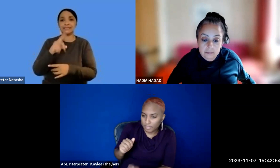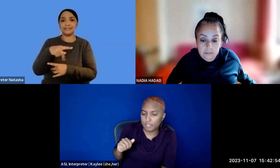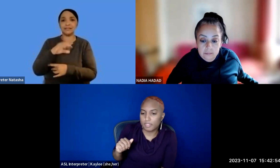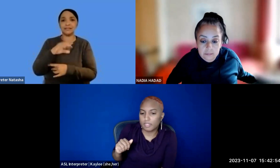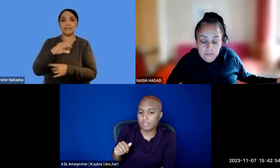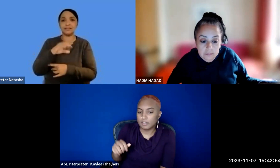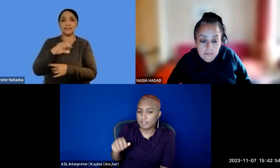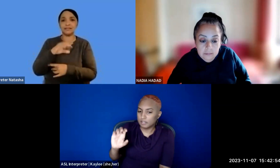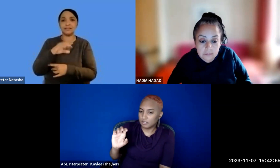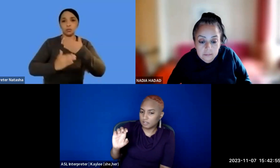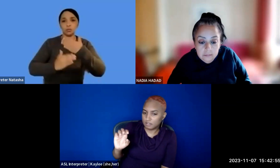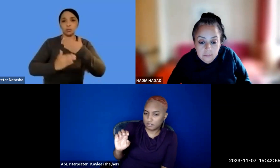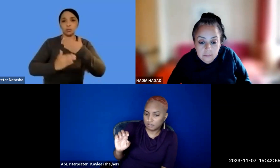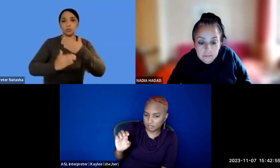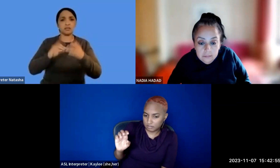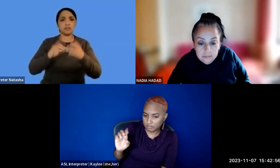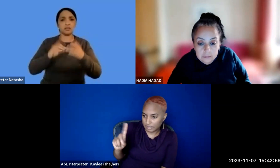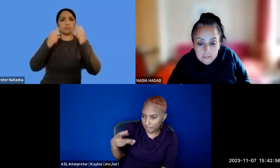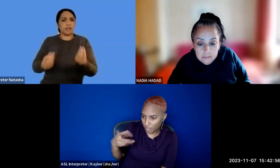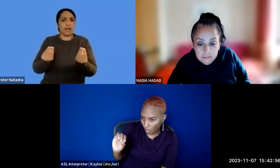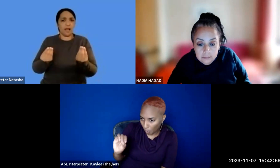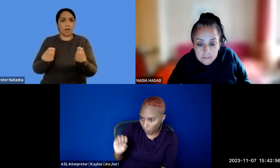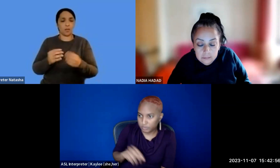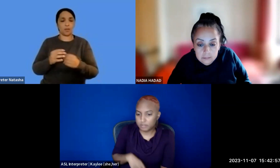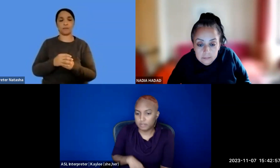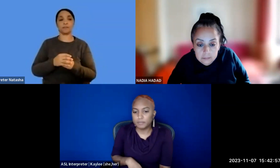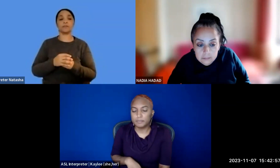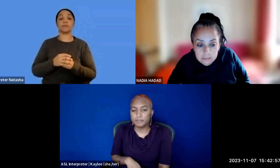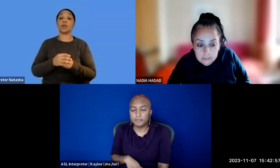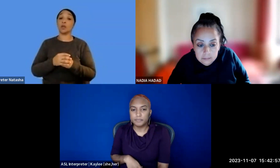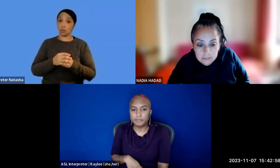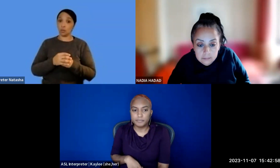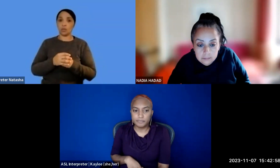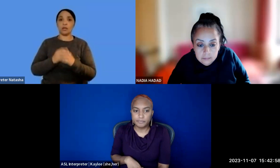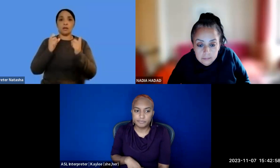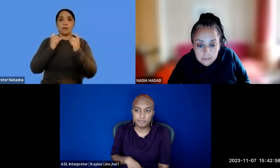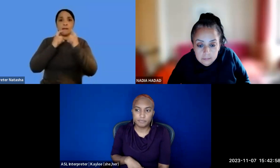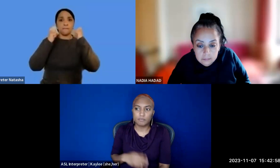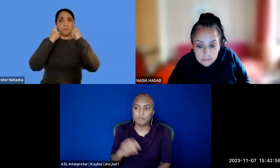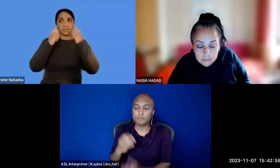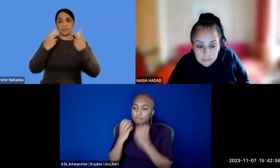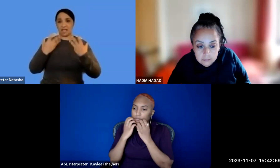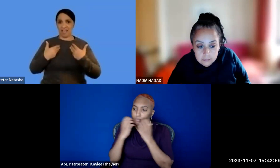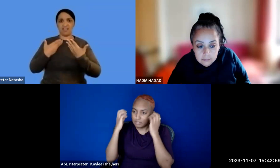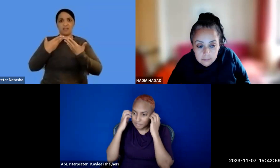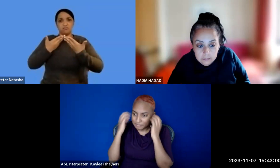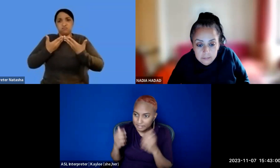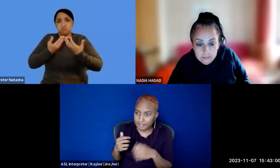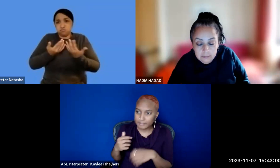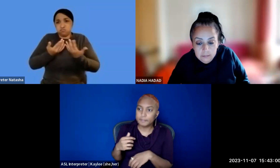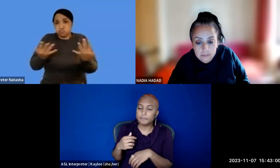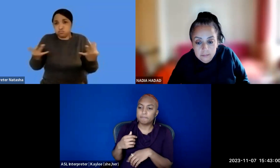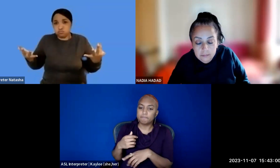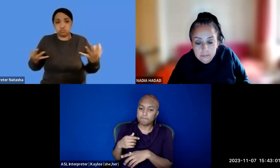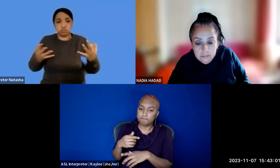Mozambique has a huge potential in terms of natural resources and young population.